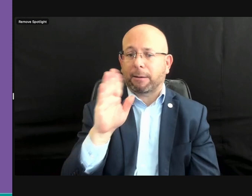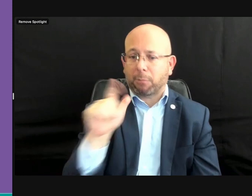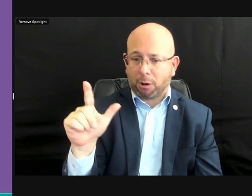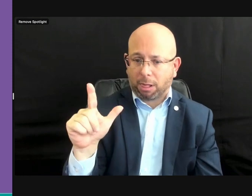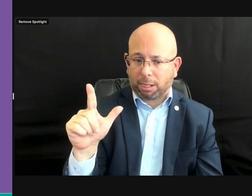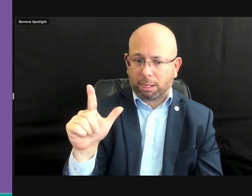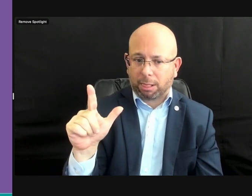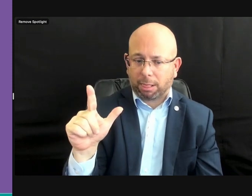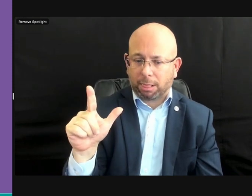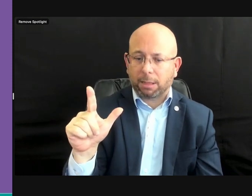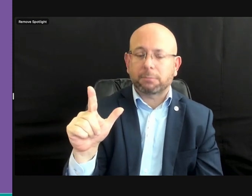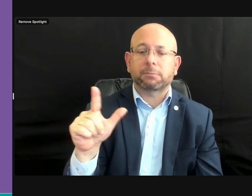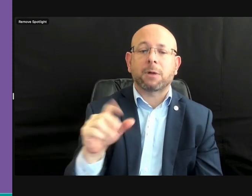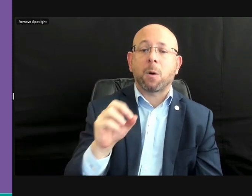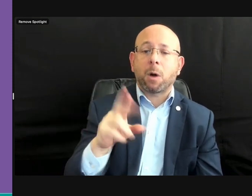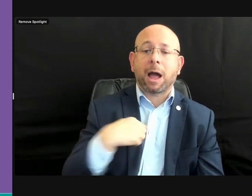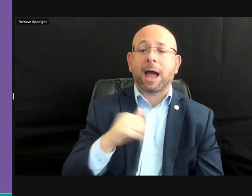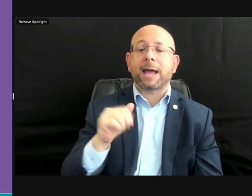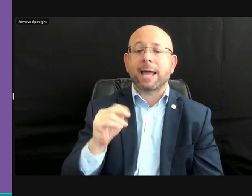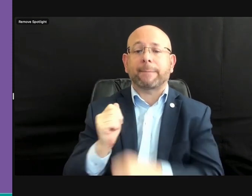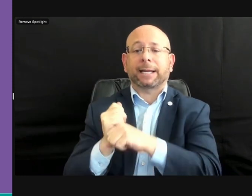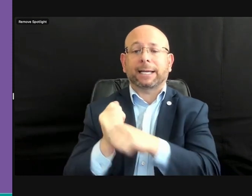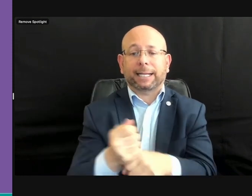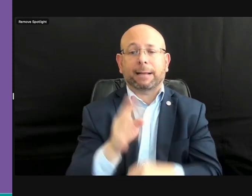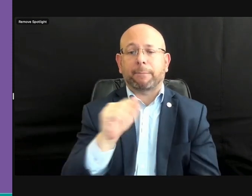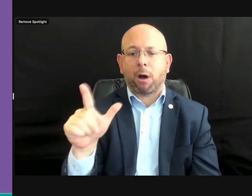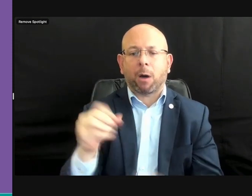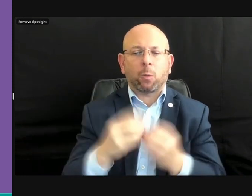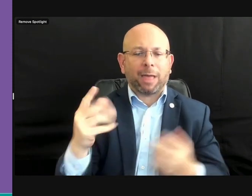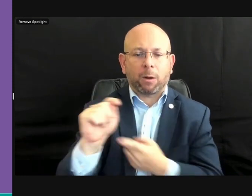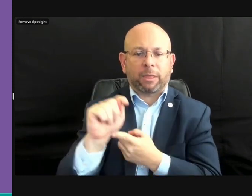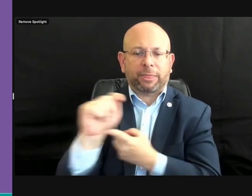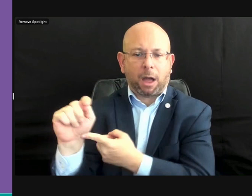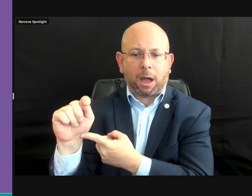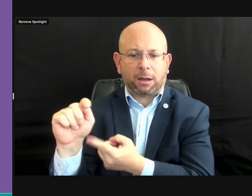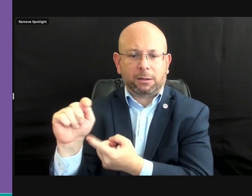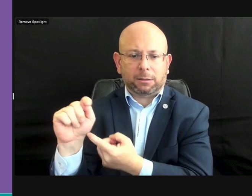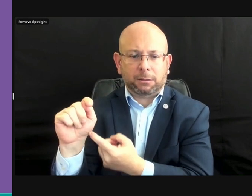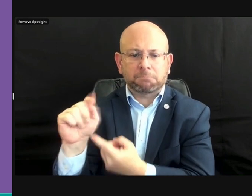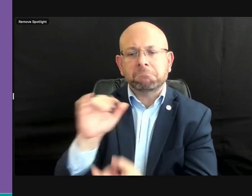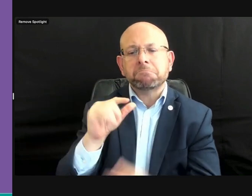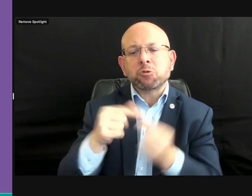Or I am hitting ball, where the was omitted.